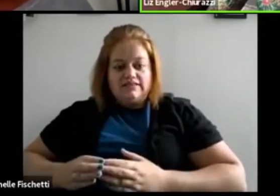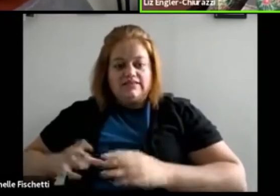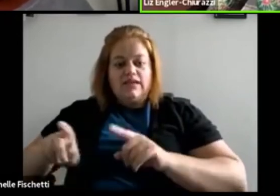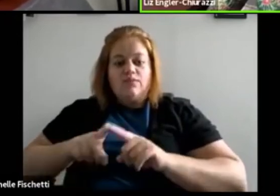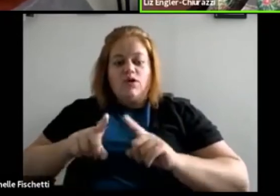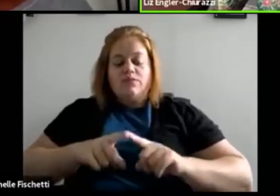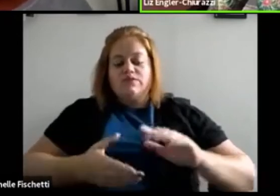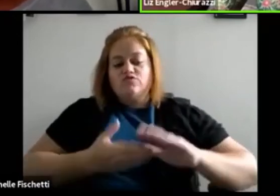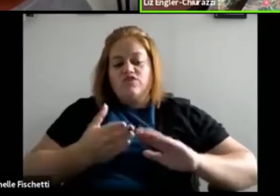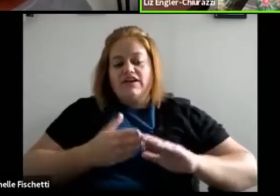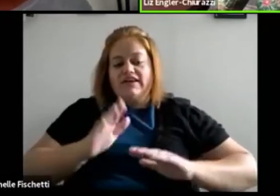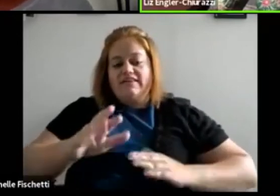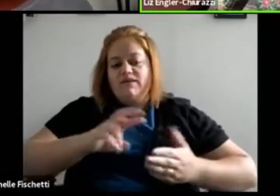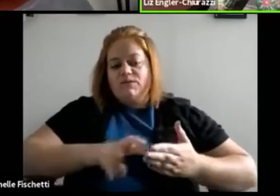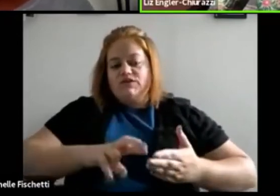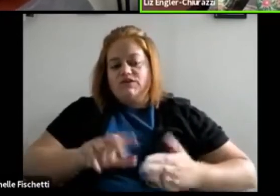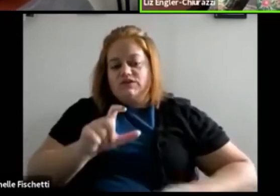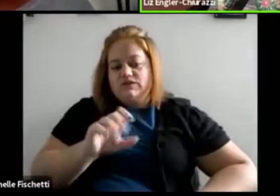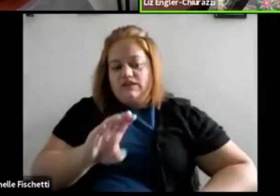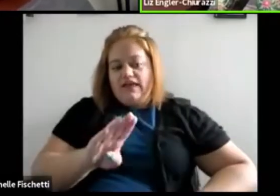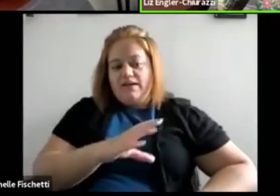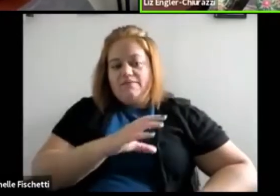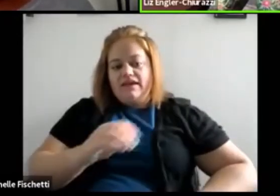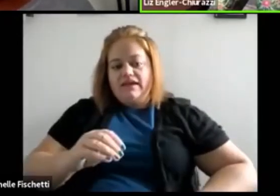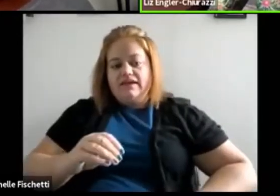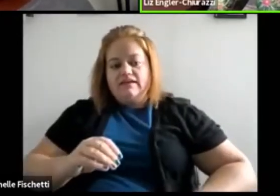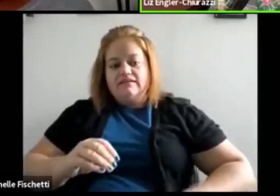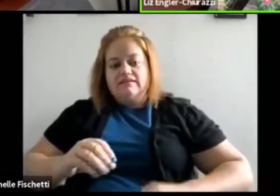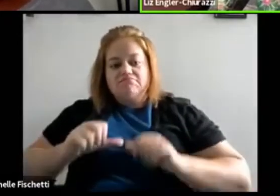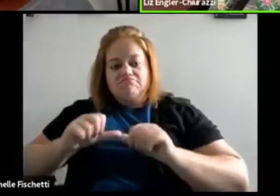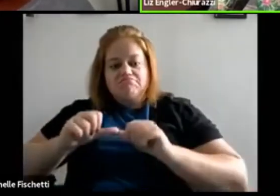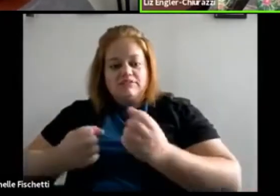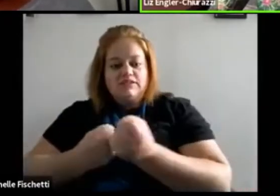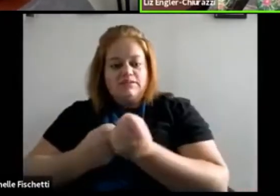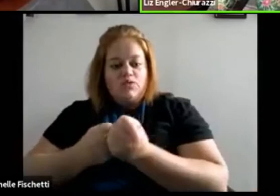lab and they'll be serving the University in some way and so their